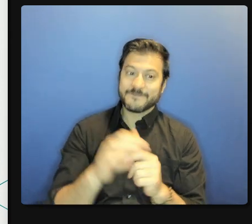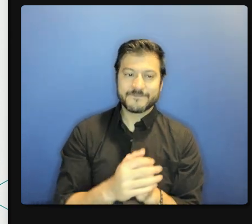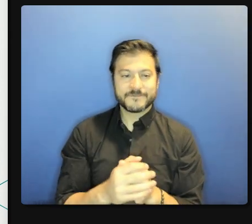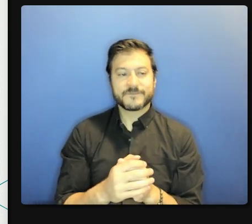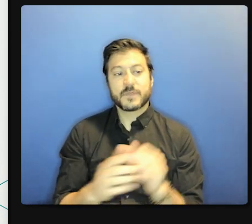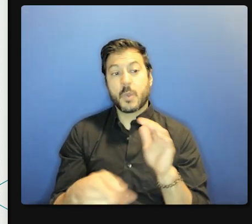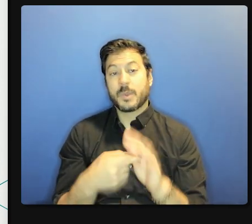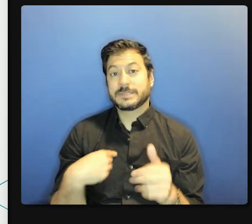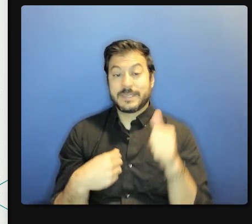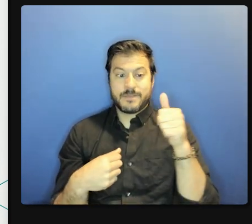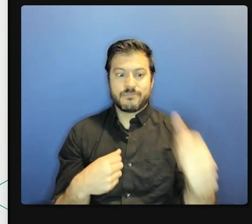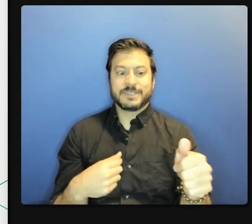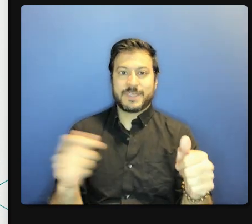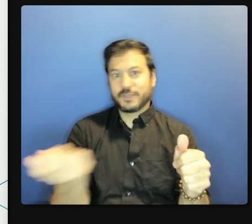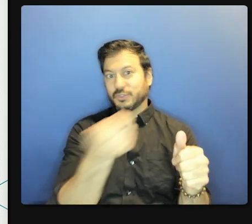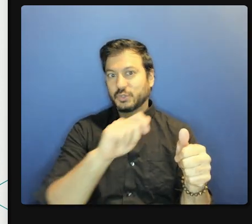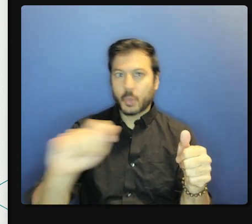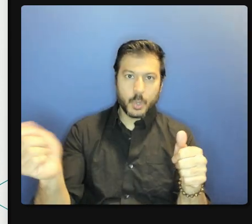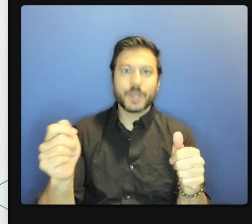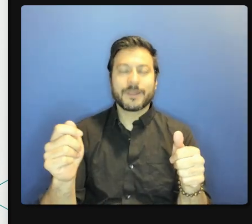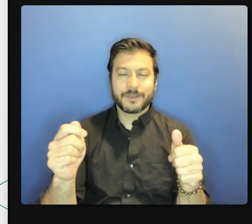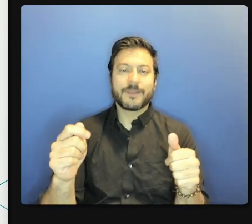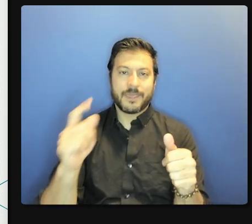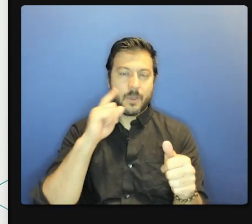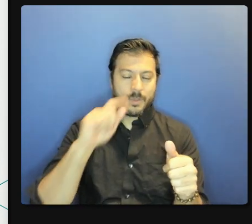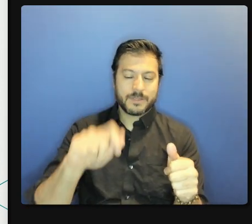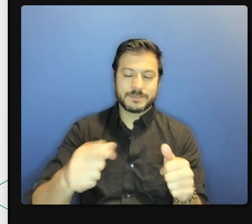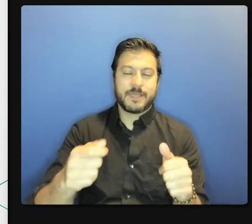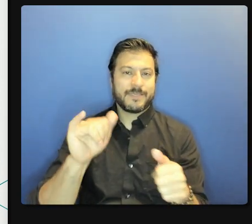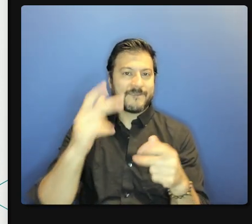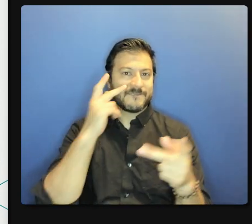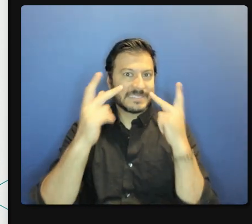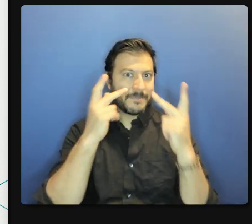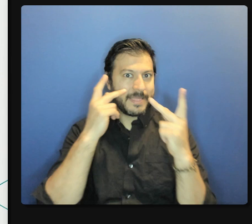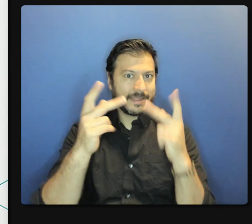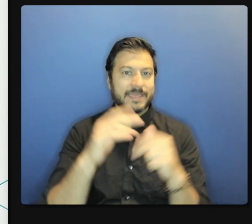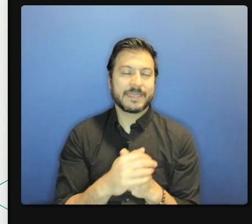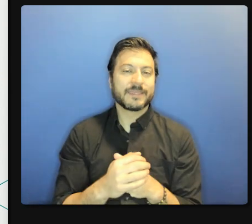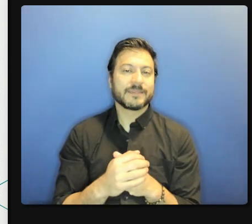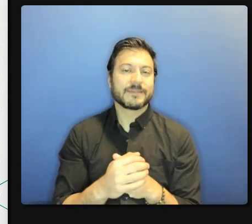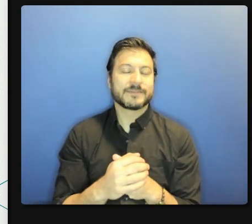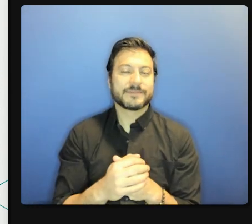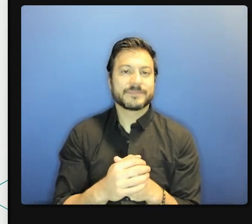Like in this case. Once I press the sword I'll toggle the visibility of the bow.